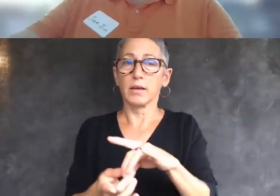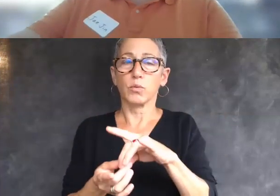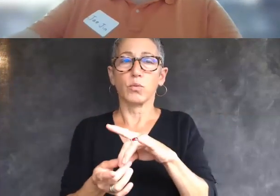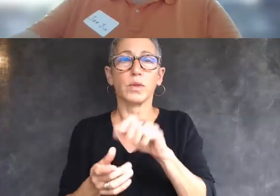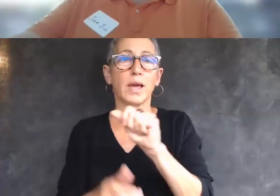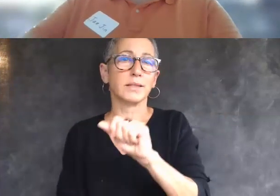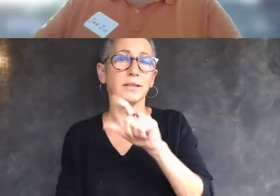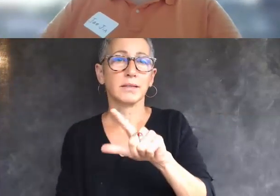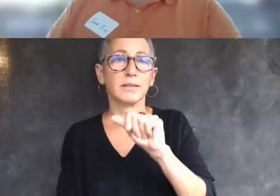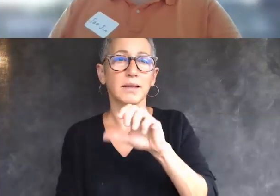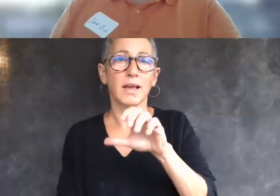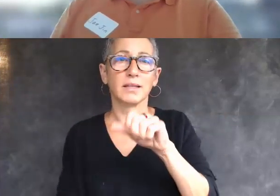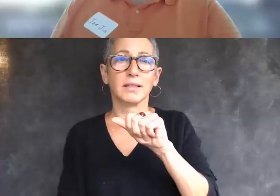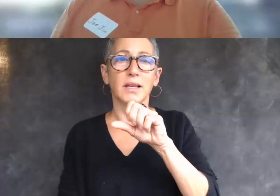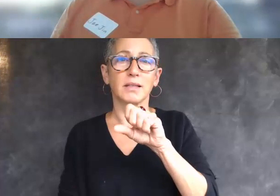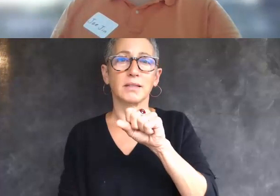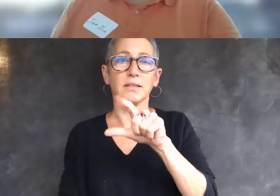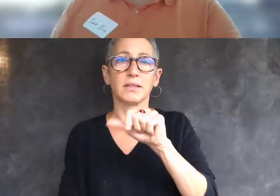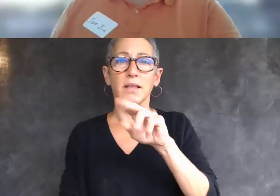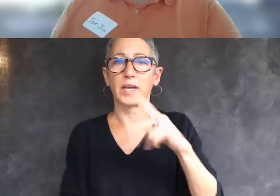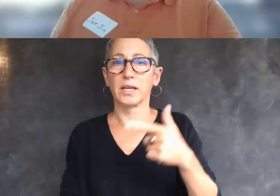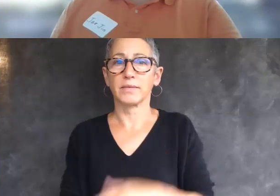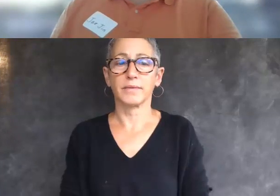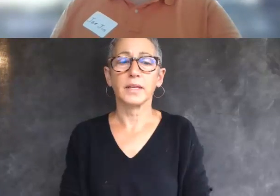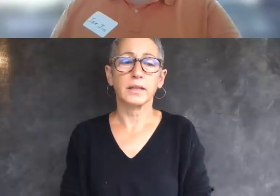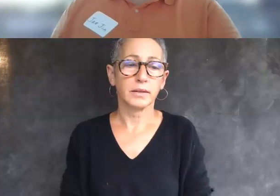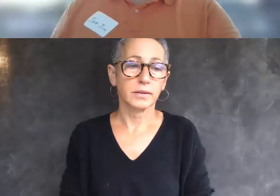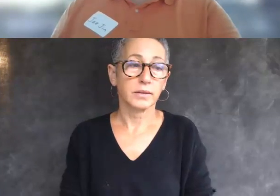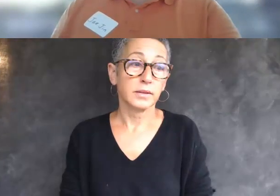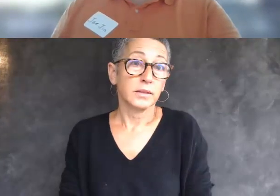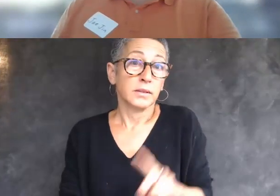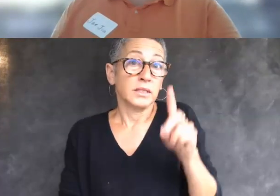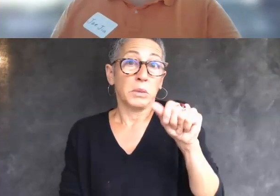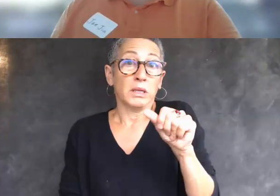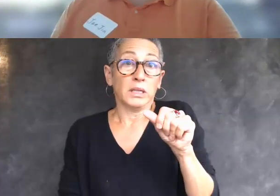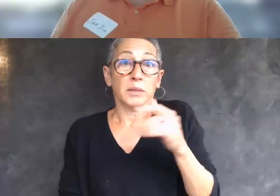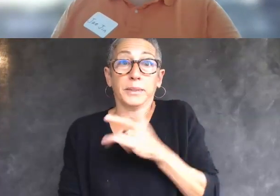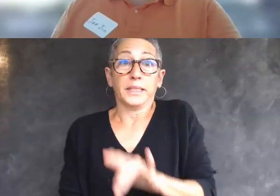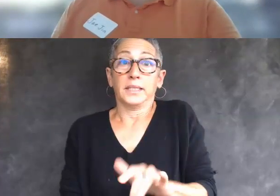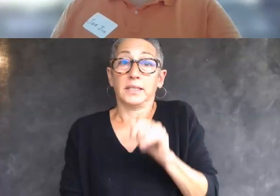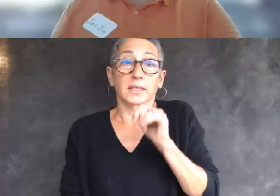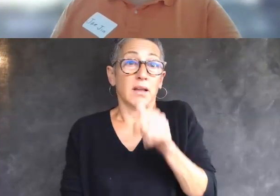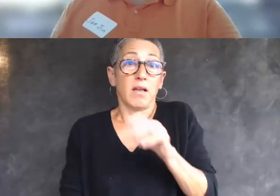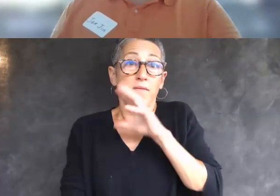that disabilities is not in the conversation. Even we just had our newly elected district